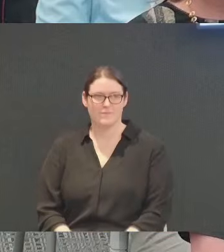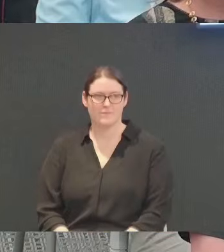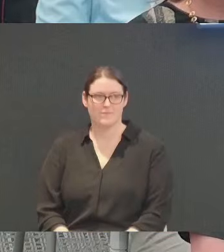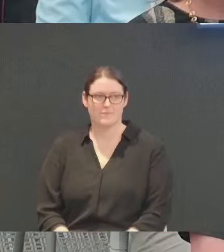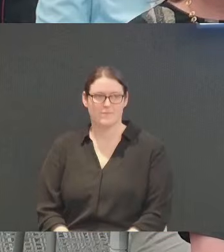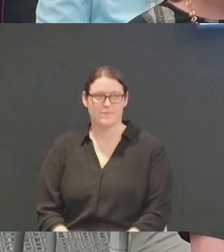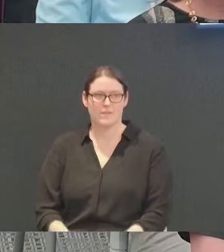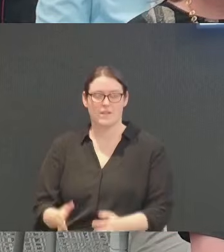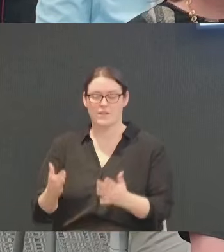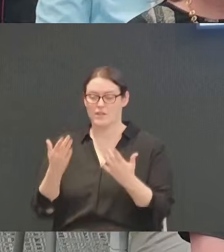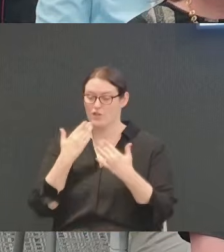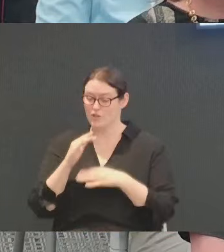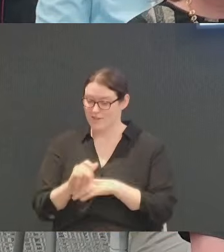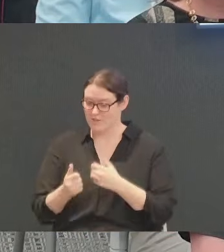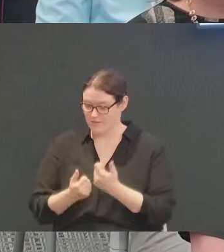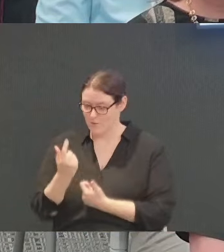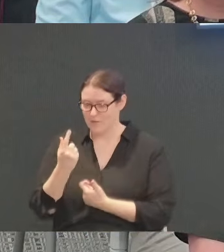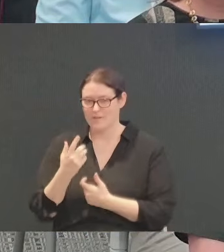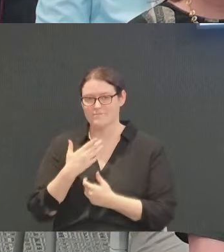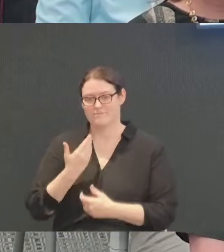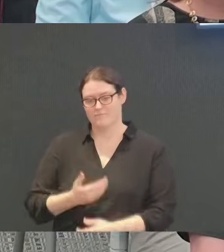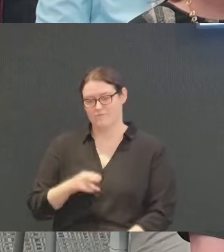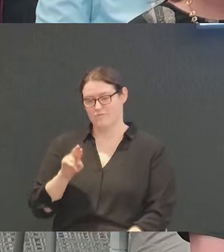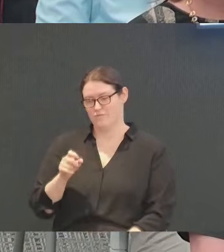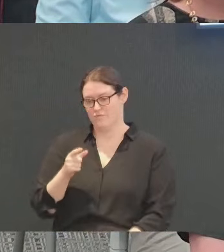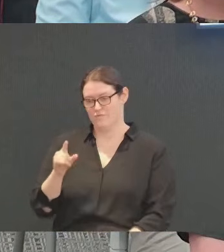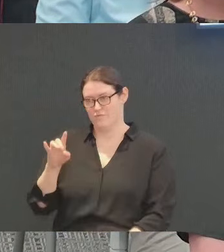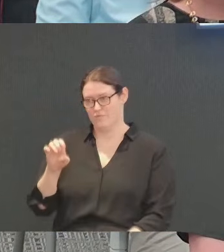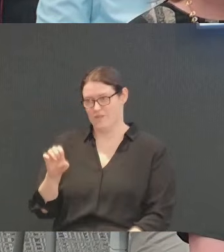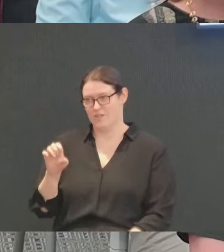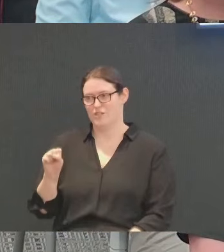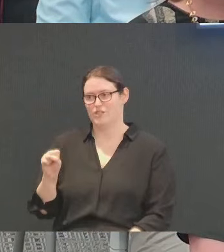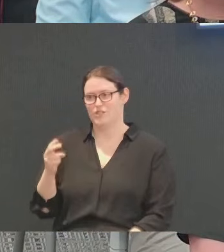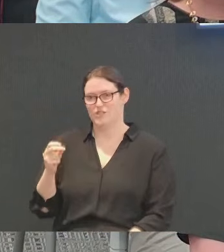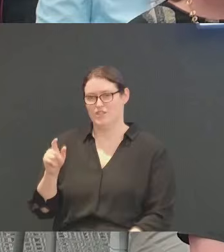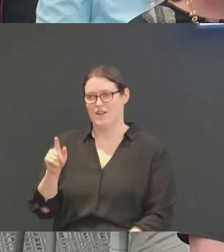Uh good evening everyone. my name is Reggie Schaefer. Uh, and for the last two years,